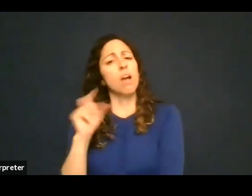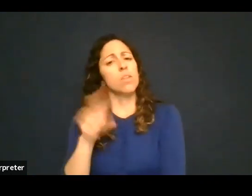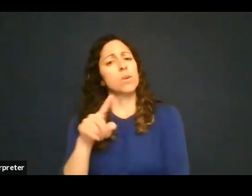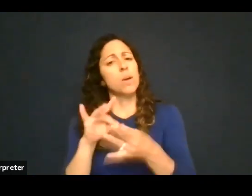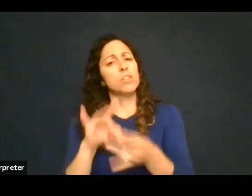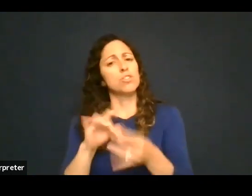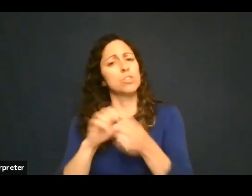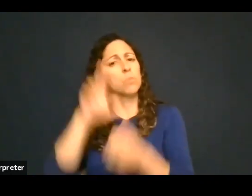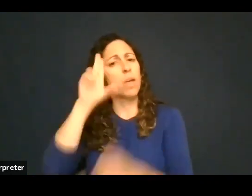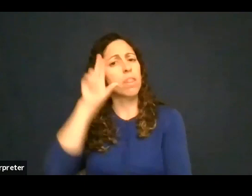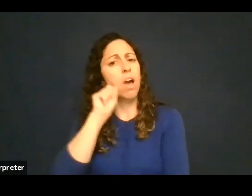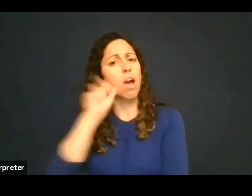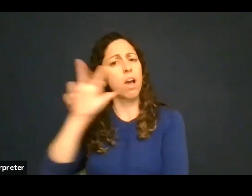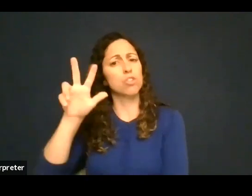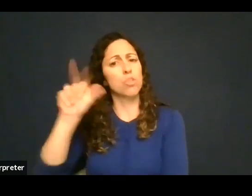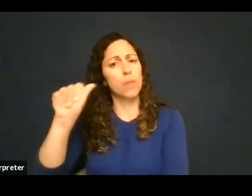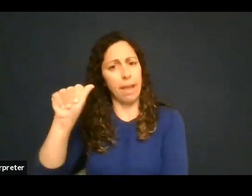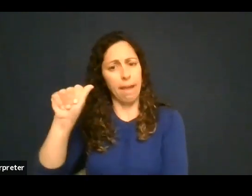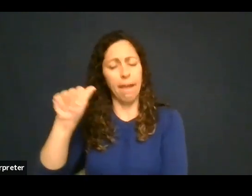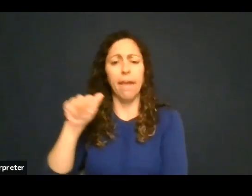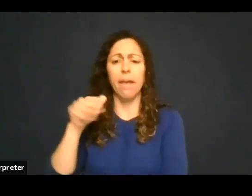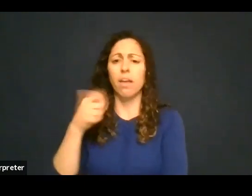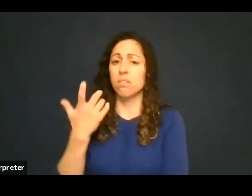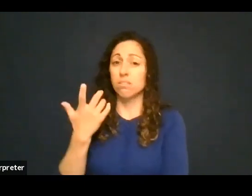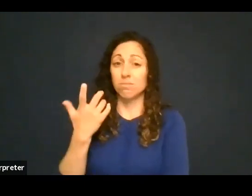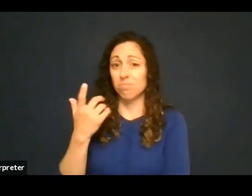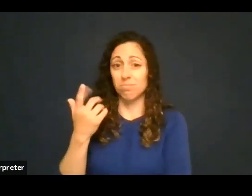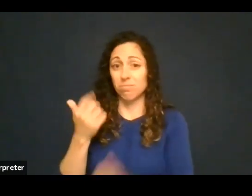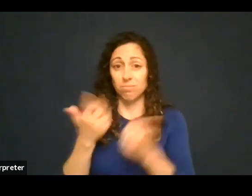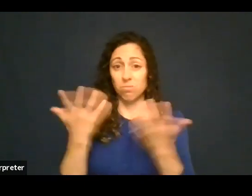is applicable to USH2.